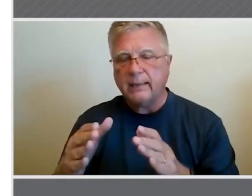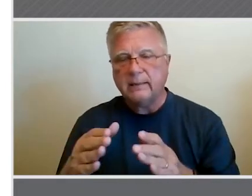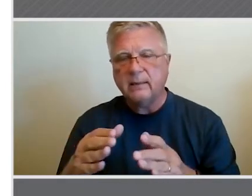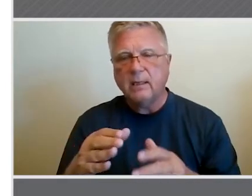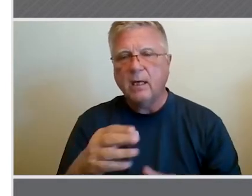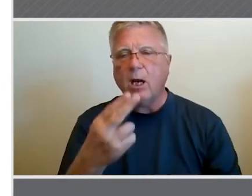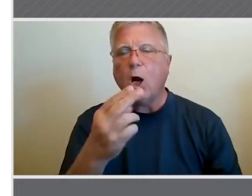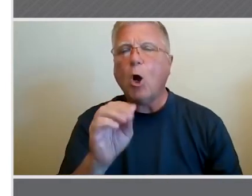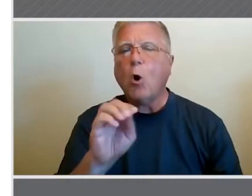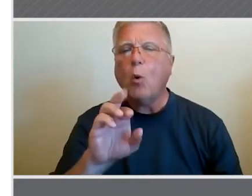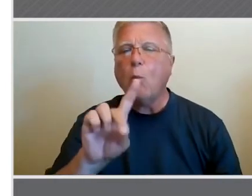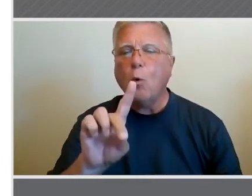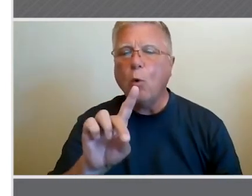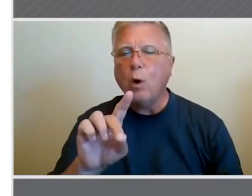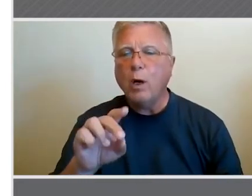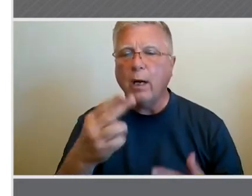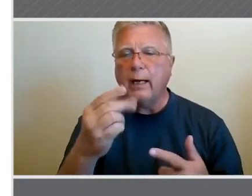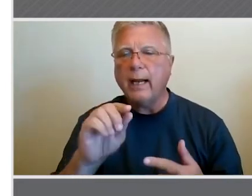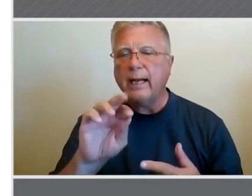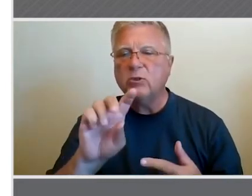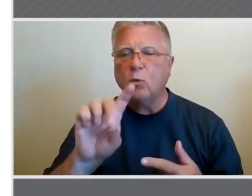The Hazleton in the greater Hazleton neighborhoods.